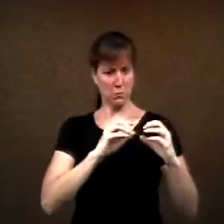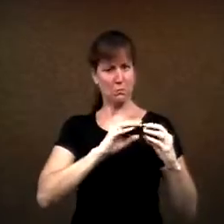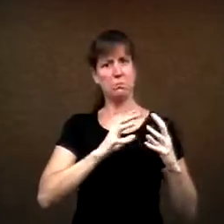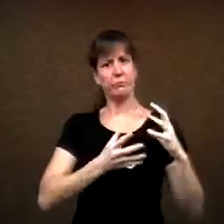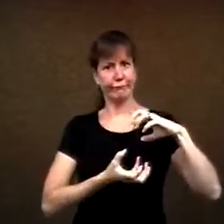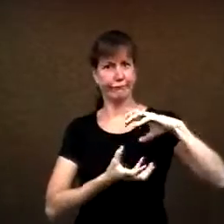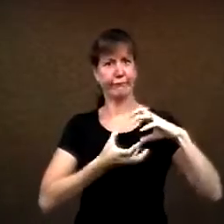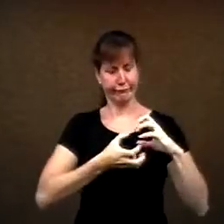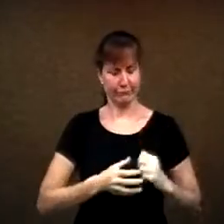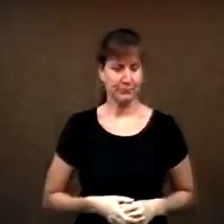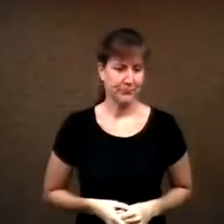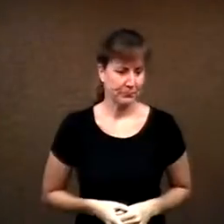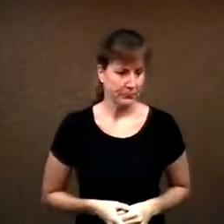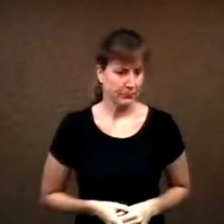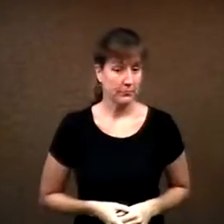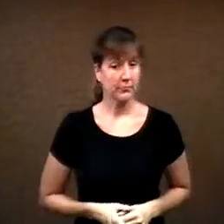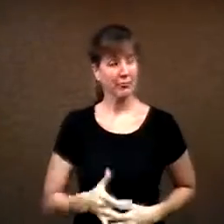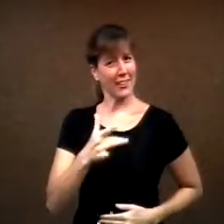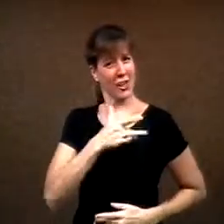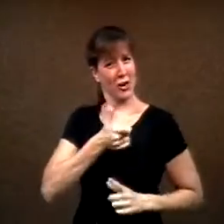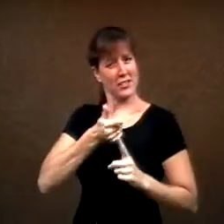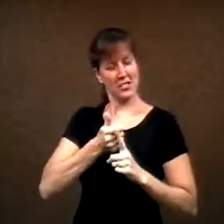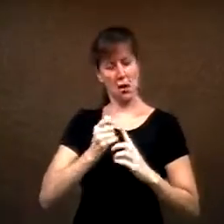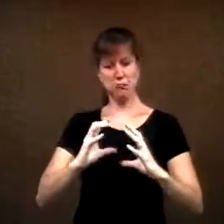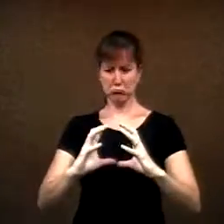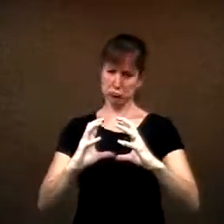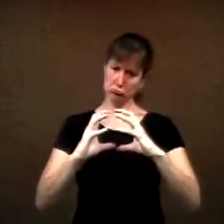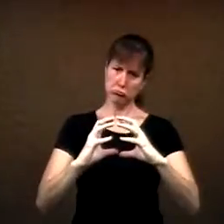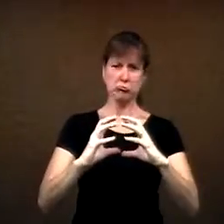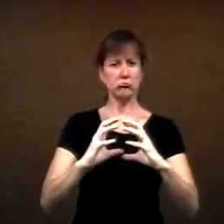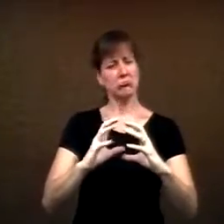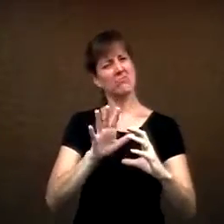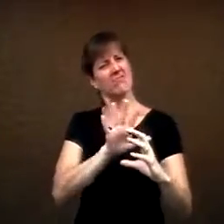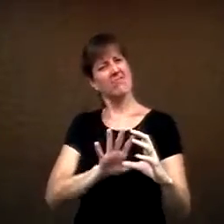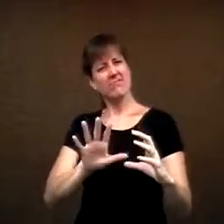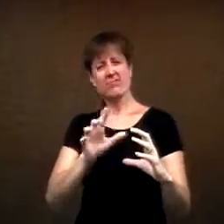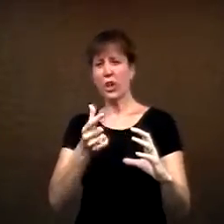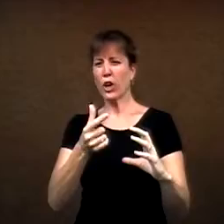The heart is a round organ, roughly the size of a small grapefruit.